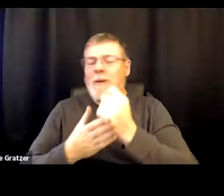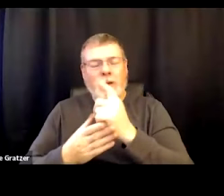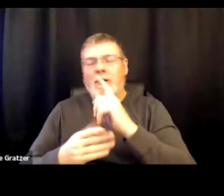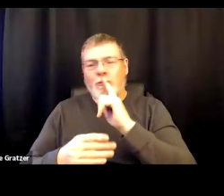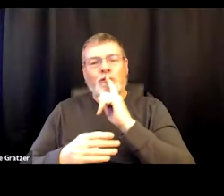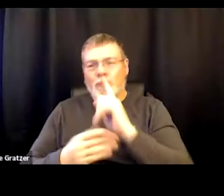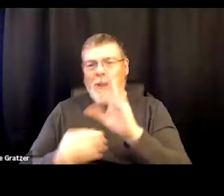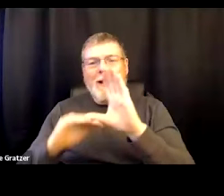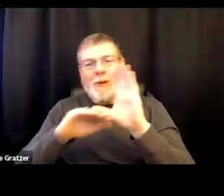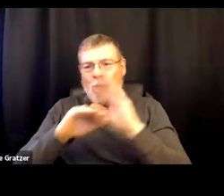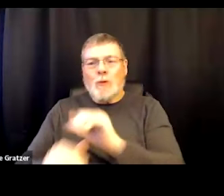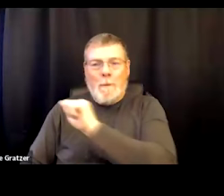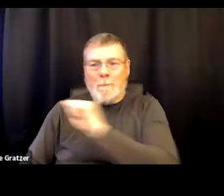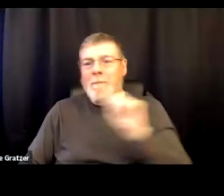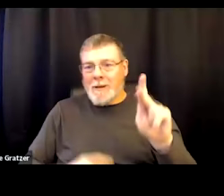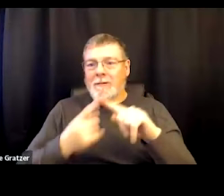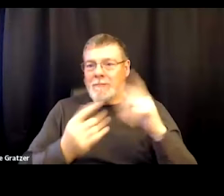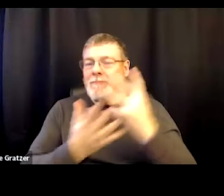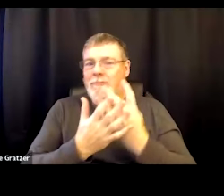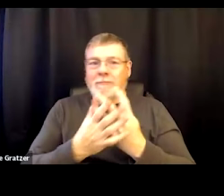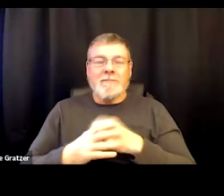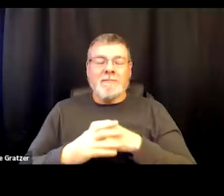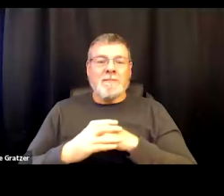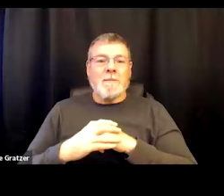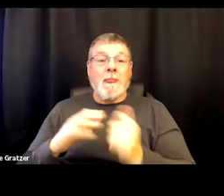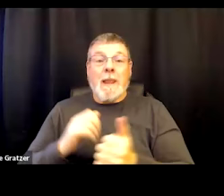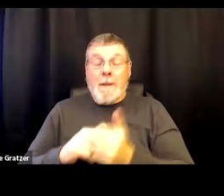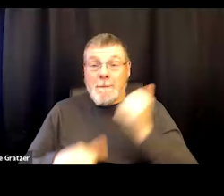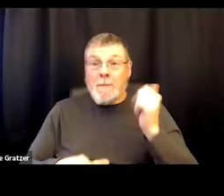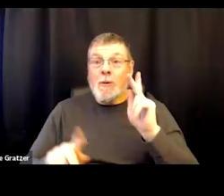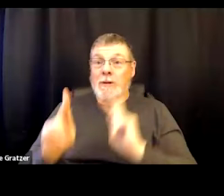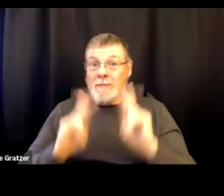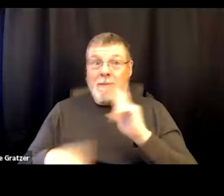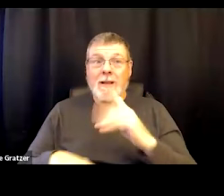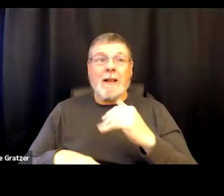So as we know, most people relapse, overdose,